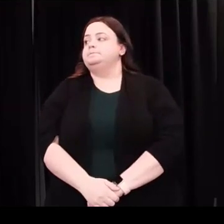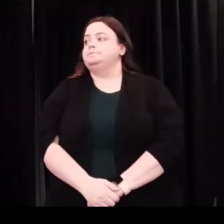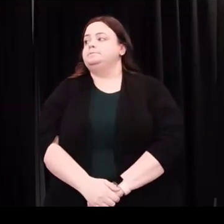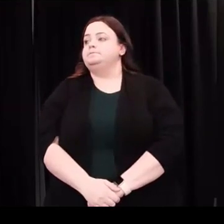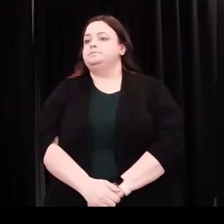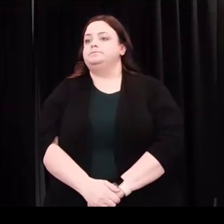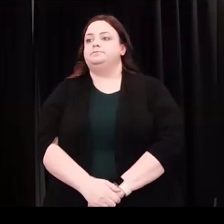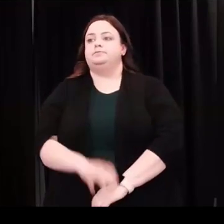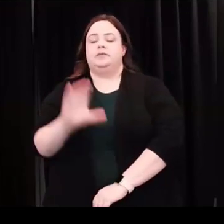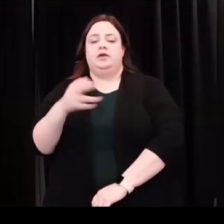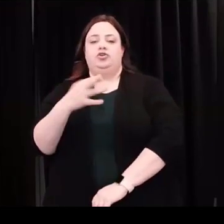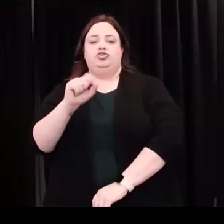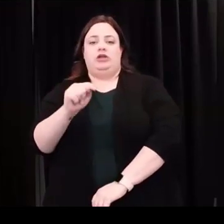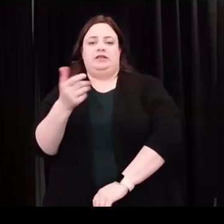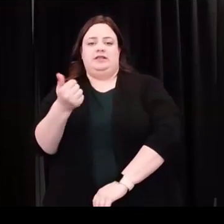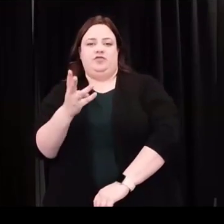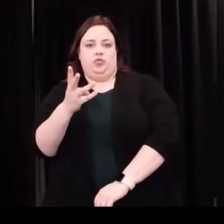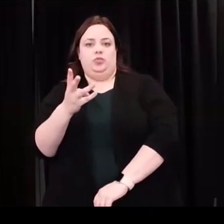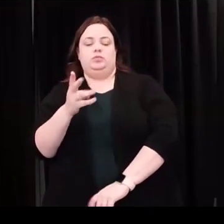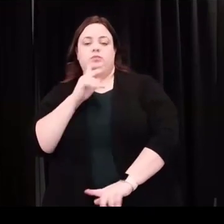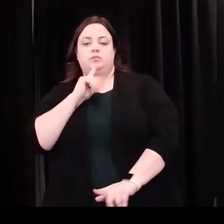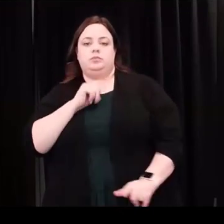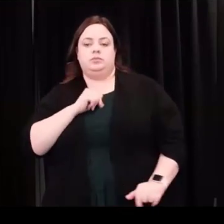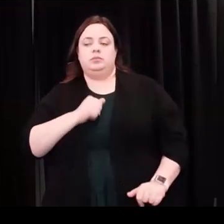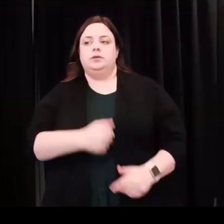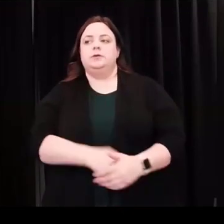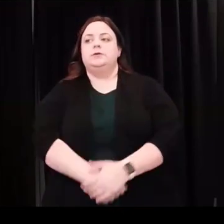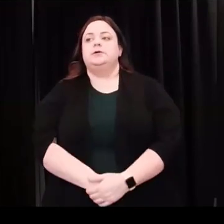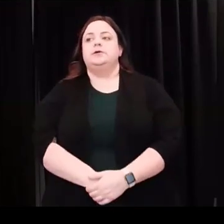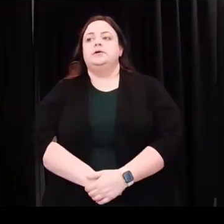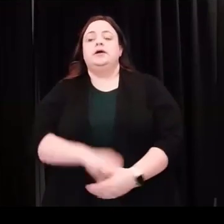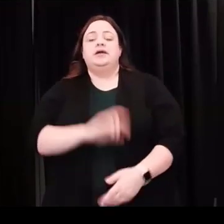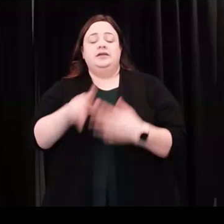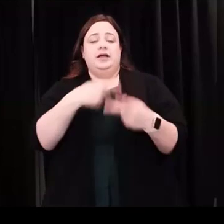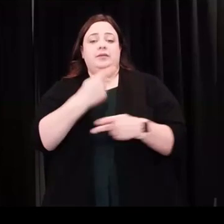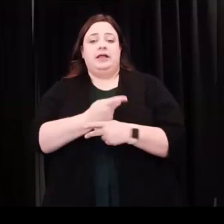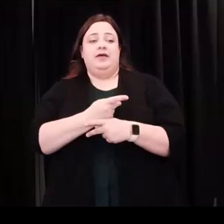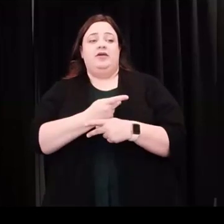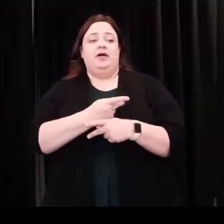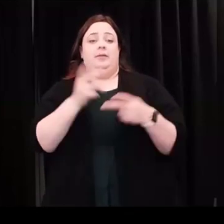Chat has a has a couple. It said, you know, some type of plan put in place for if a seizure